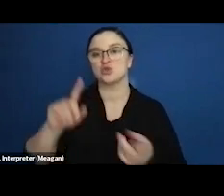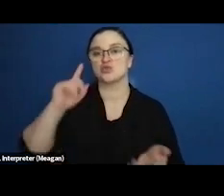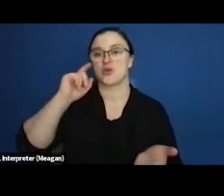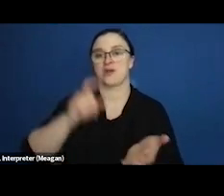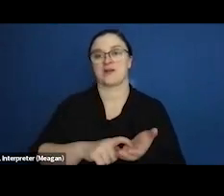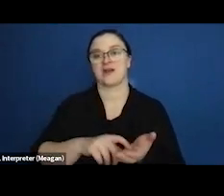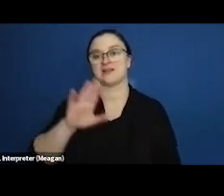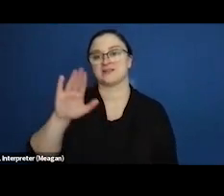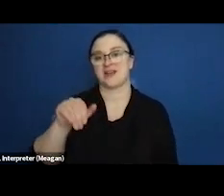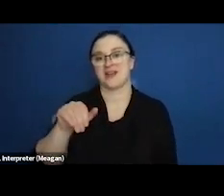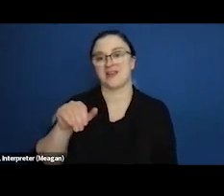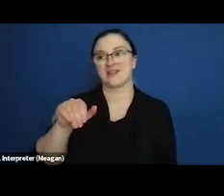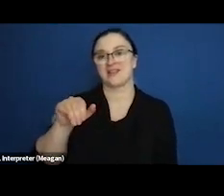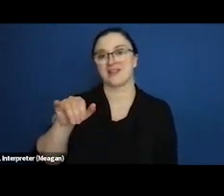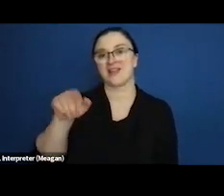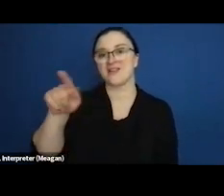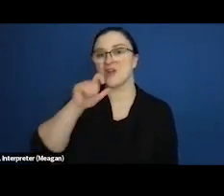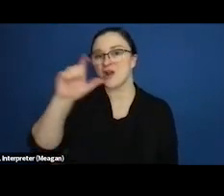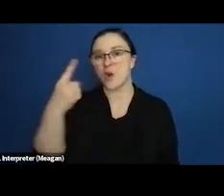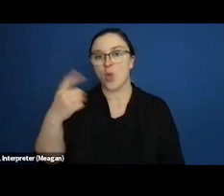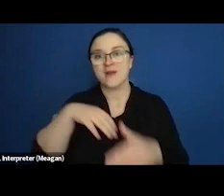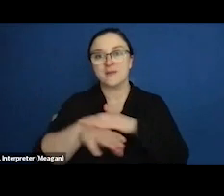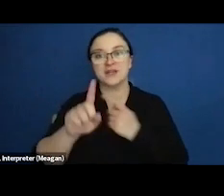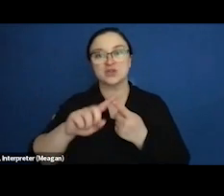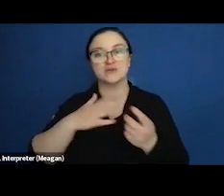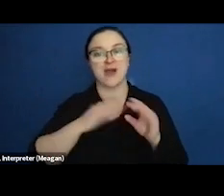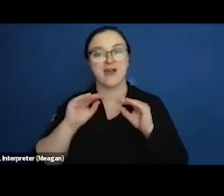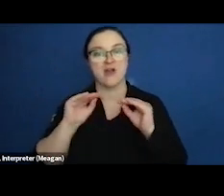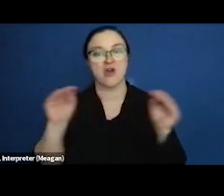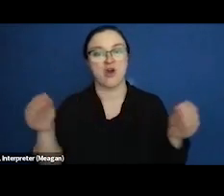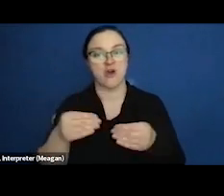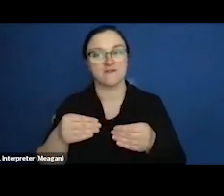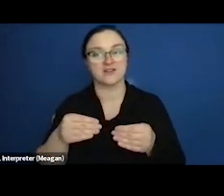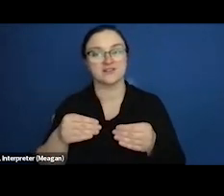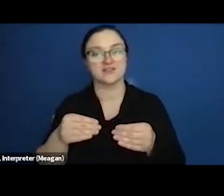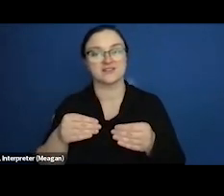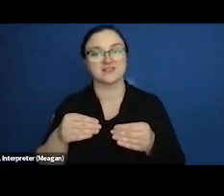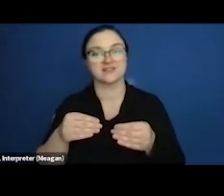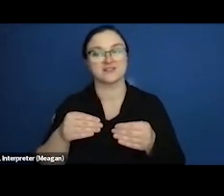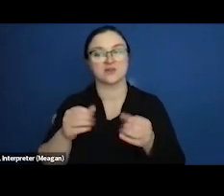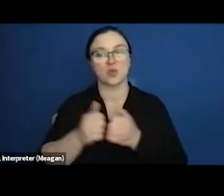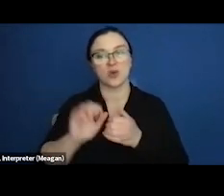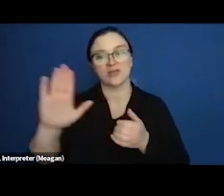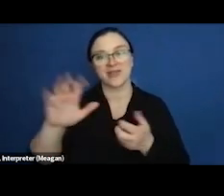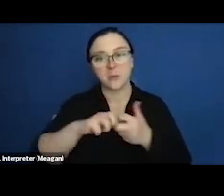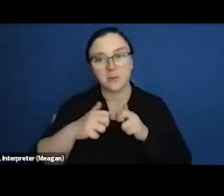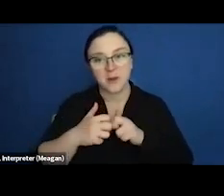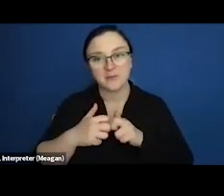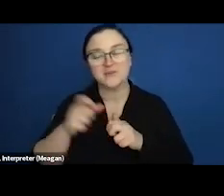that they're not just coming in my office with their presenting problems to discuss, they're coming into my office